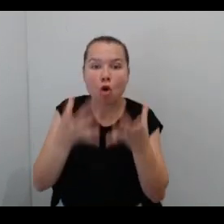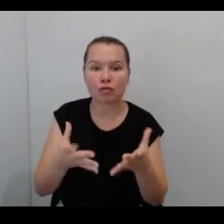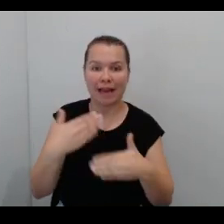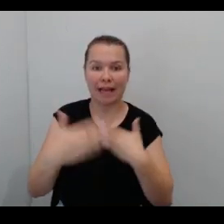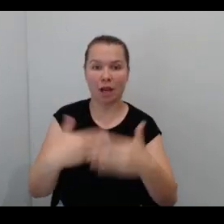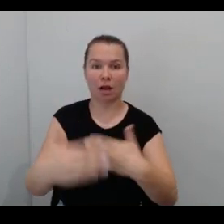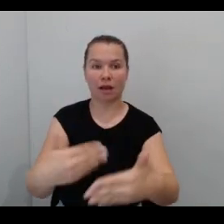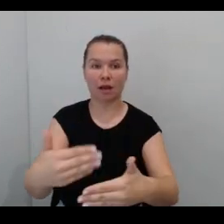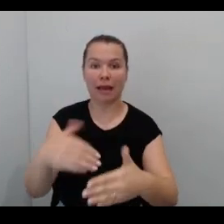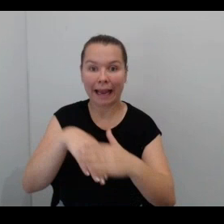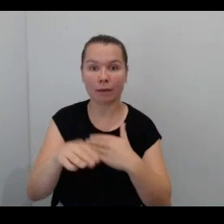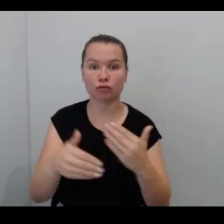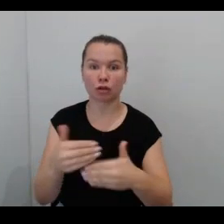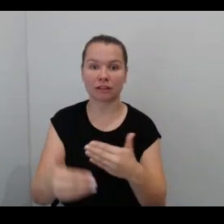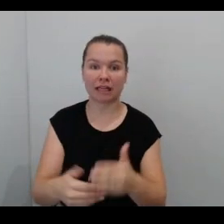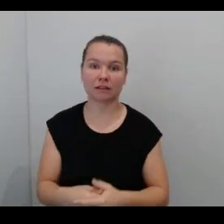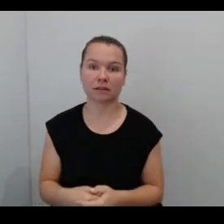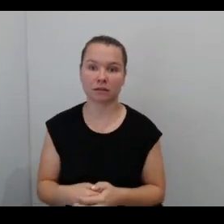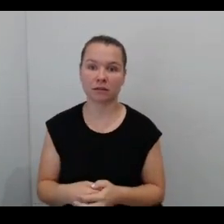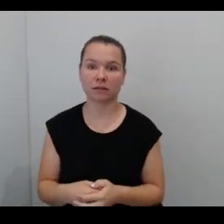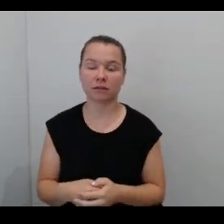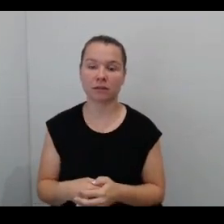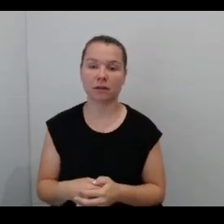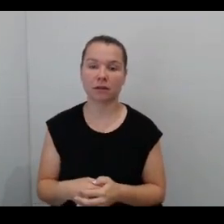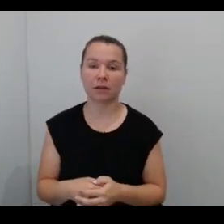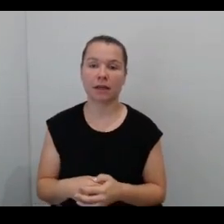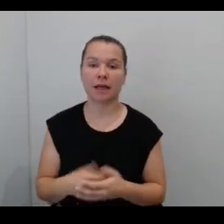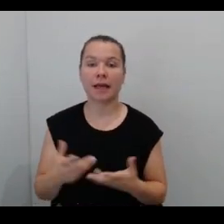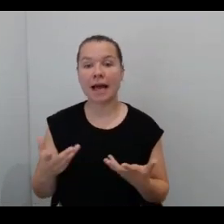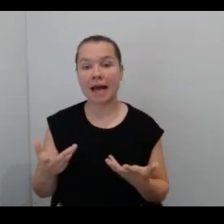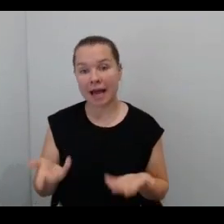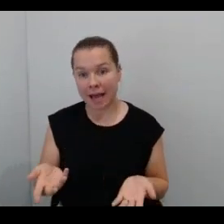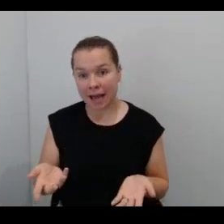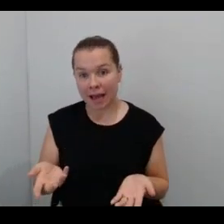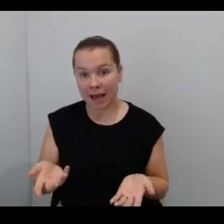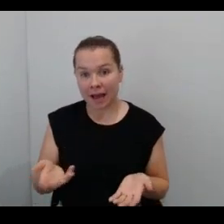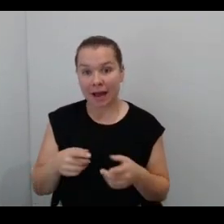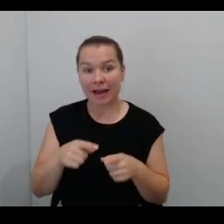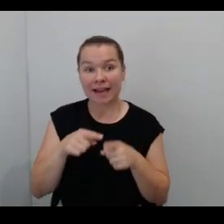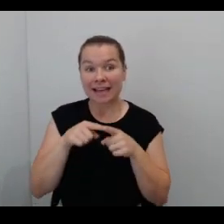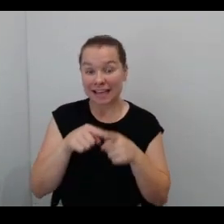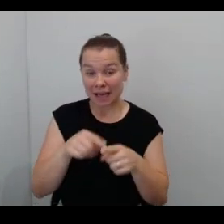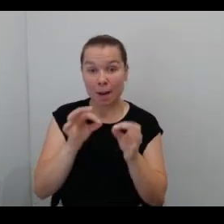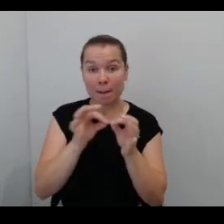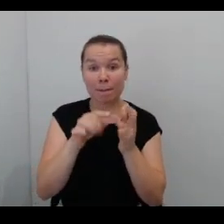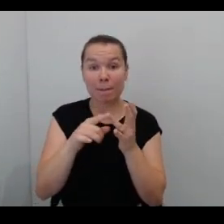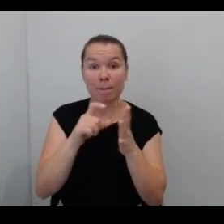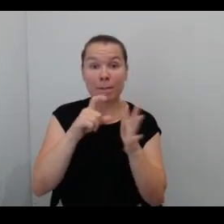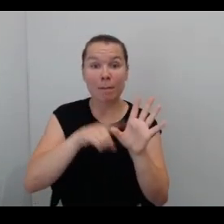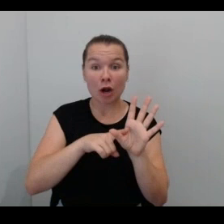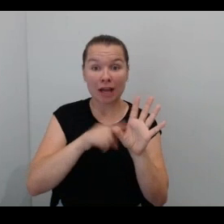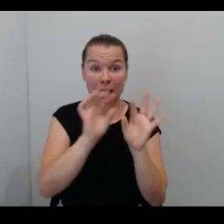If the body corporate hasn't agreed to hardship pay the money because while the